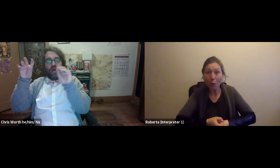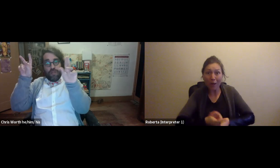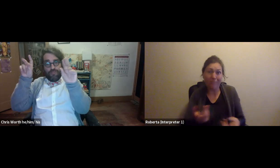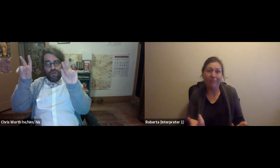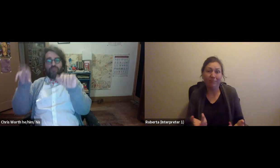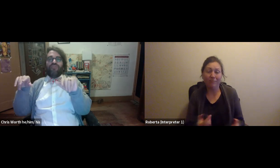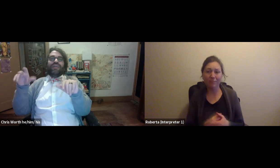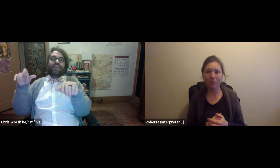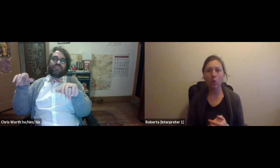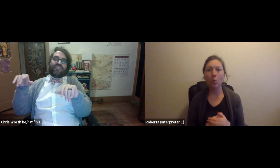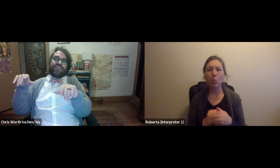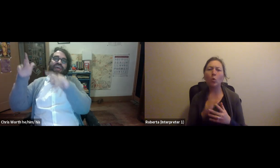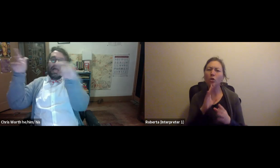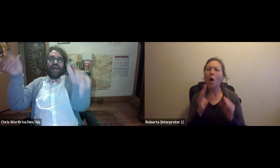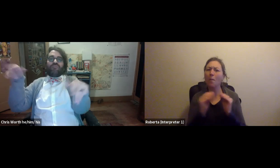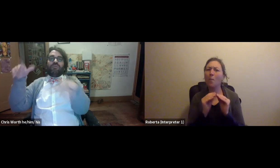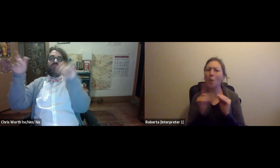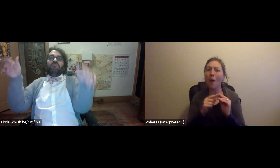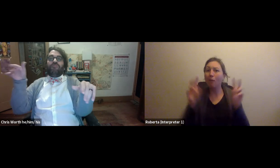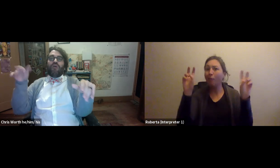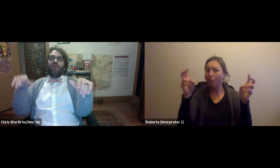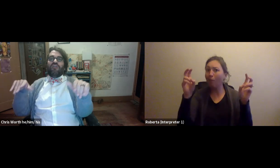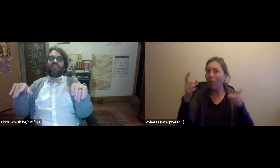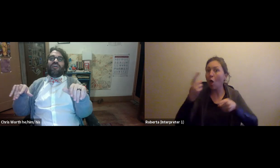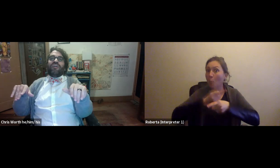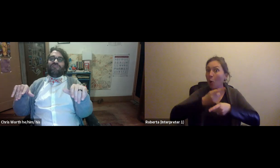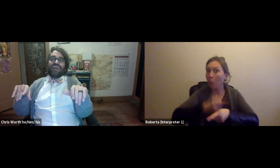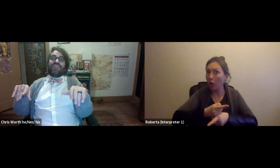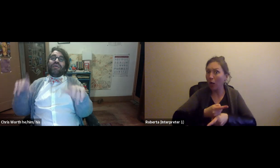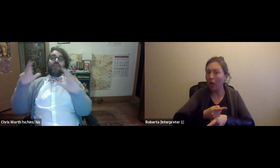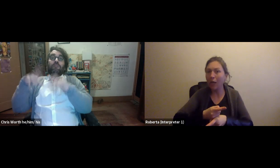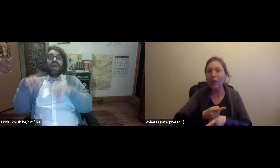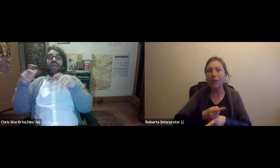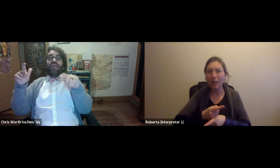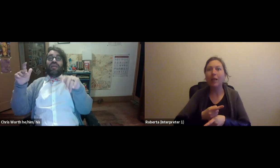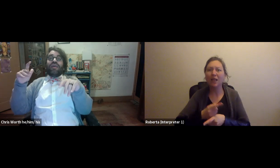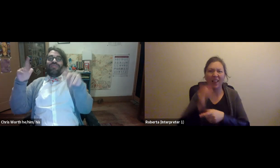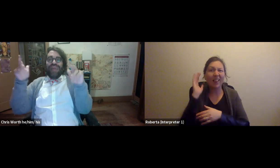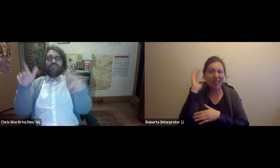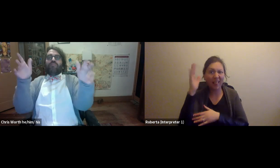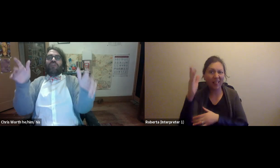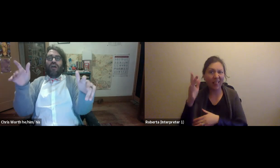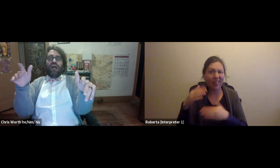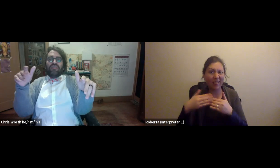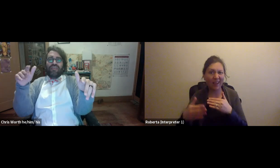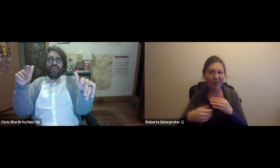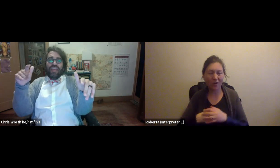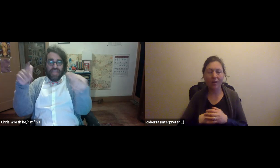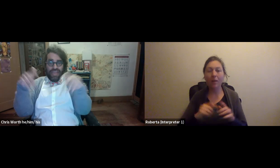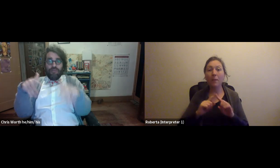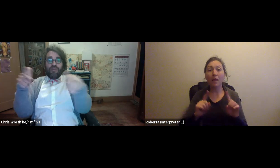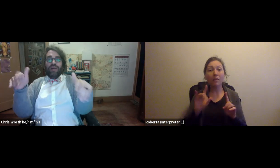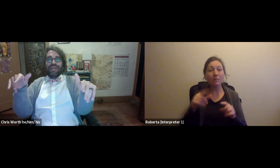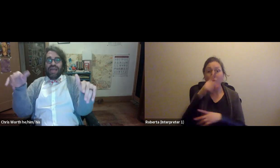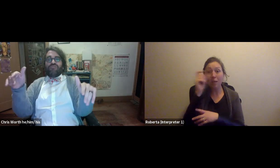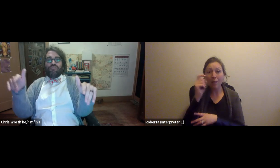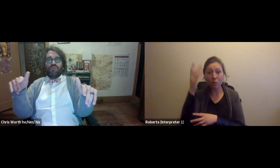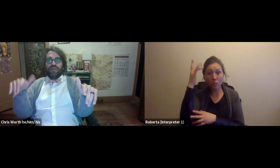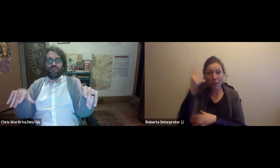"appropriateness" as we move forward but that's because even with my dad's rudimentary